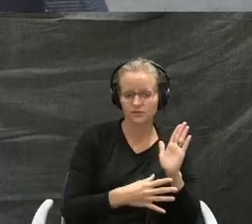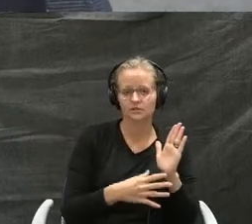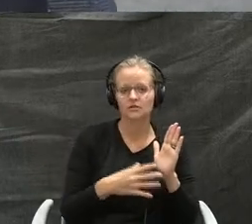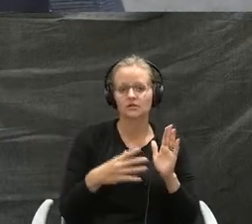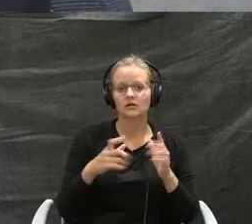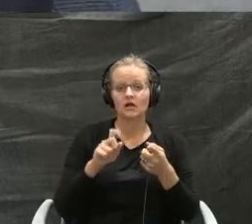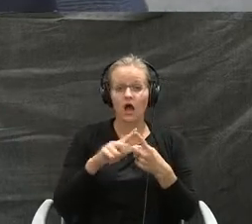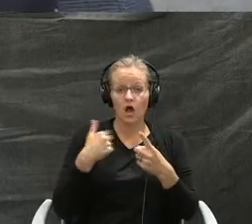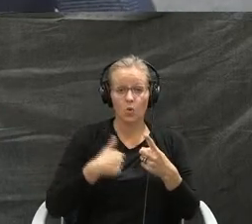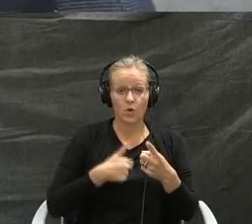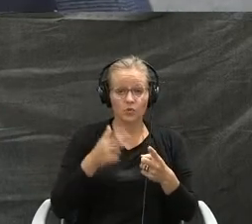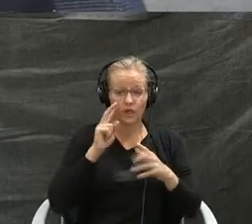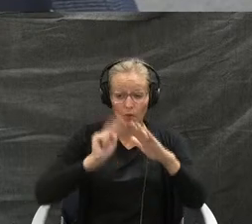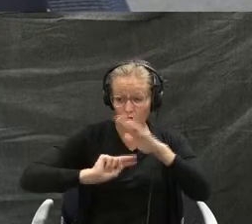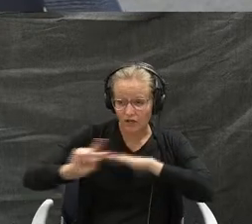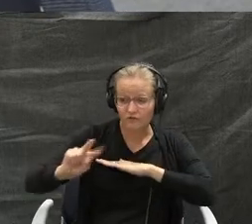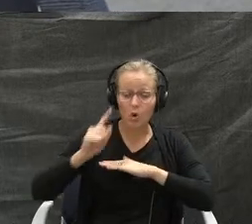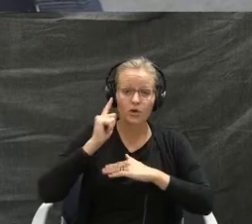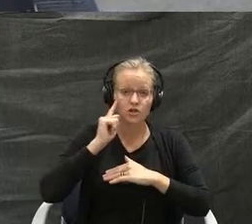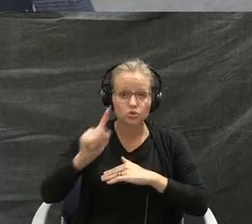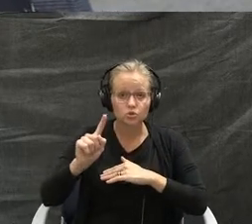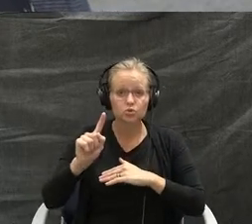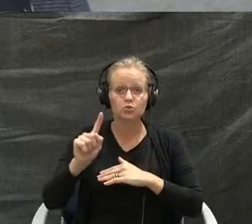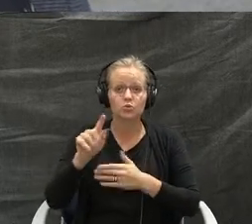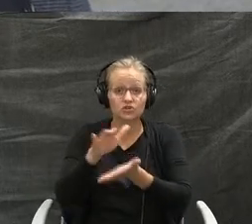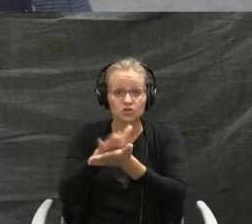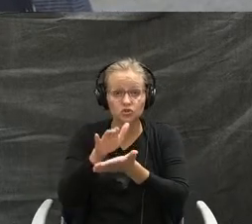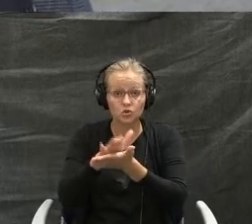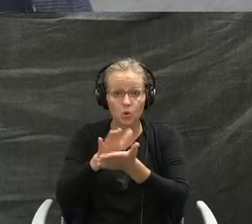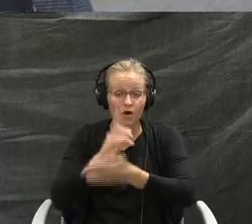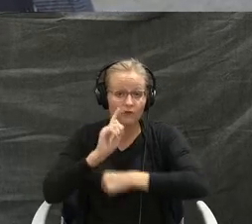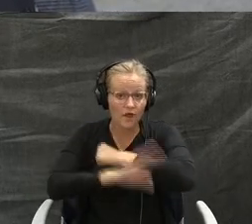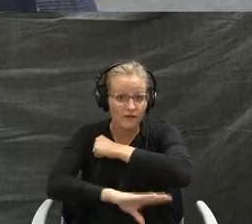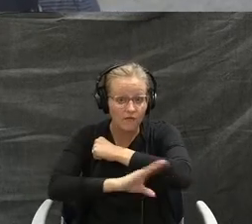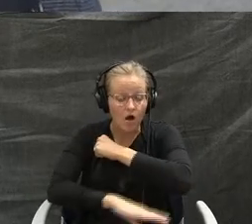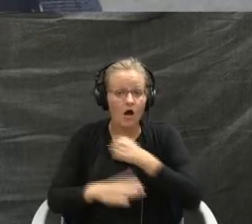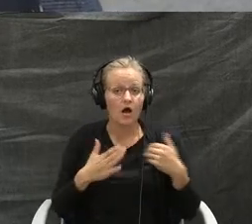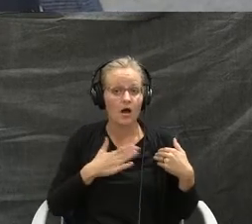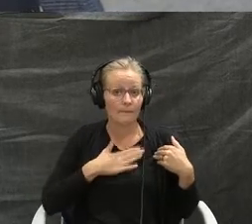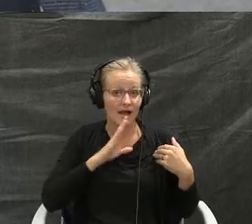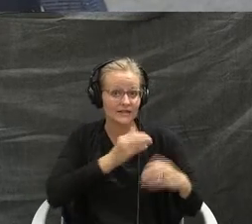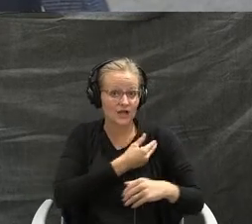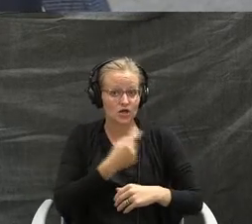said she just wanted to be able to meet her teachers in person and make a one on one connection